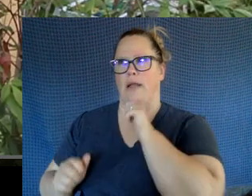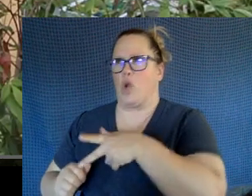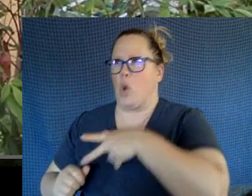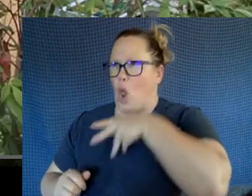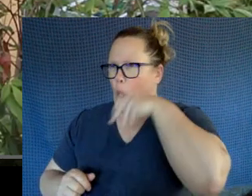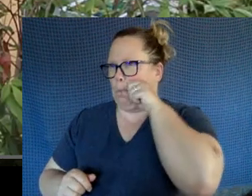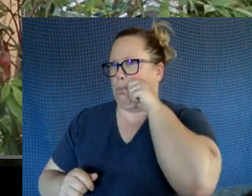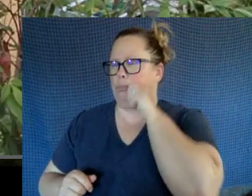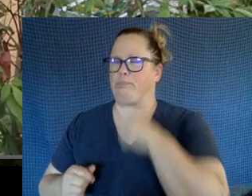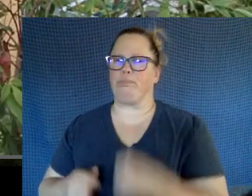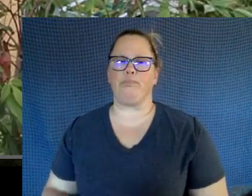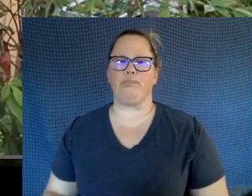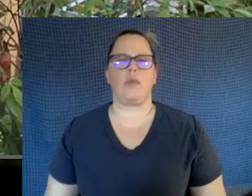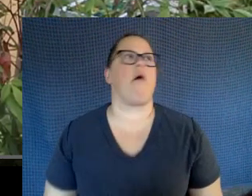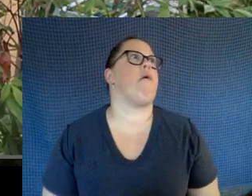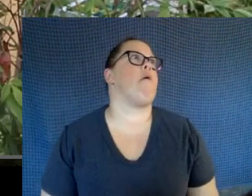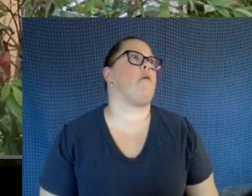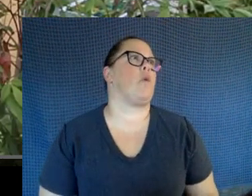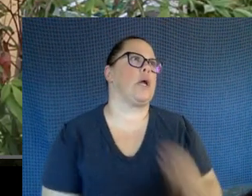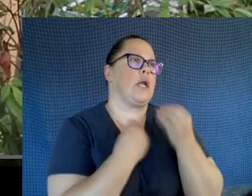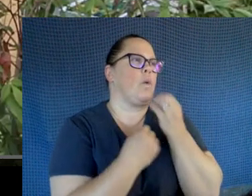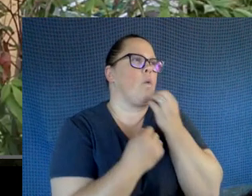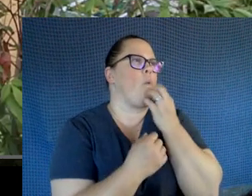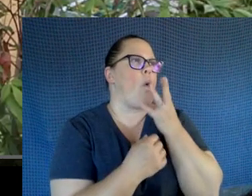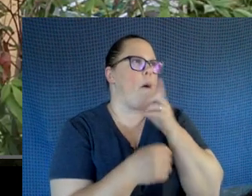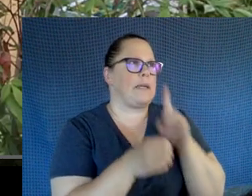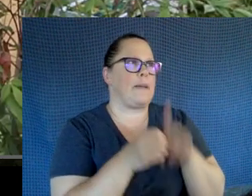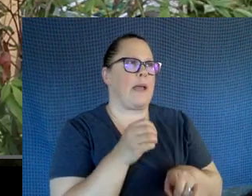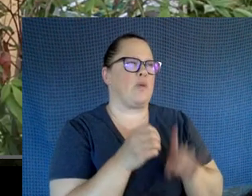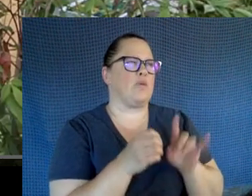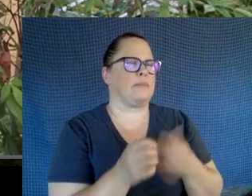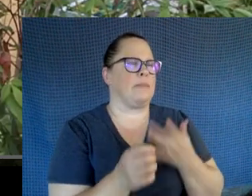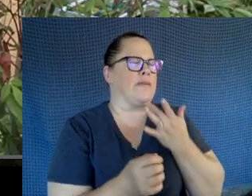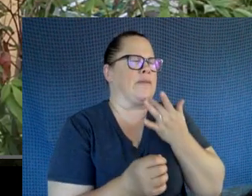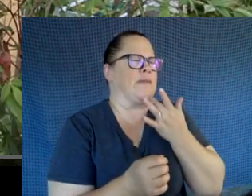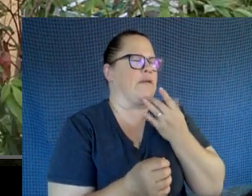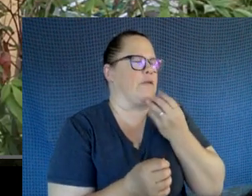Oh my goodness. Eating warm tomatoes is just one of my favorites things. Warm Tomatoes